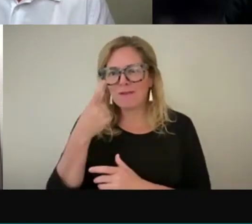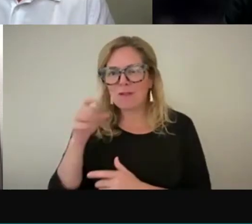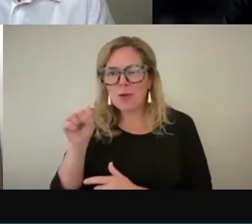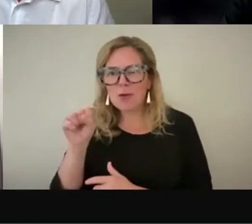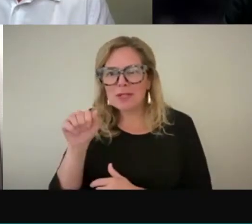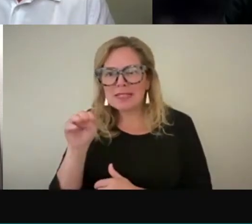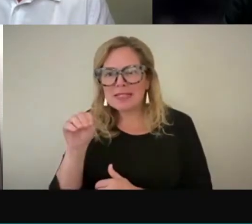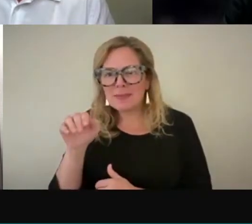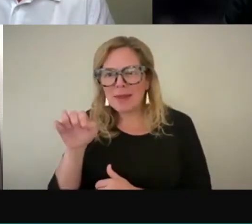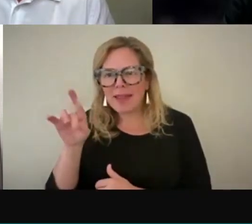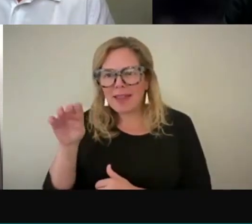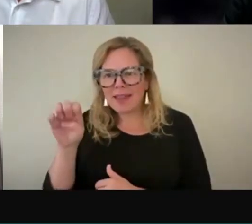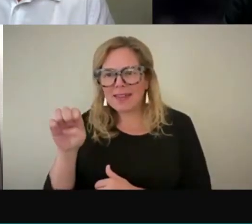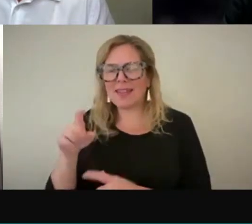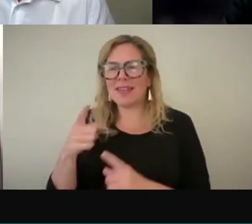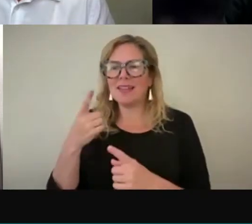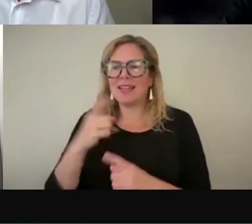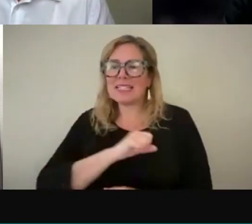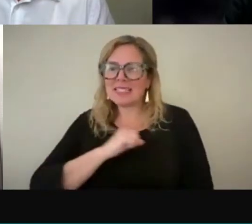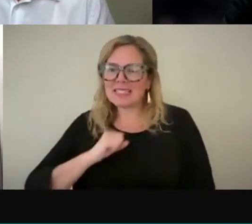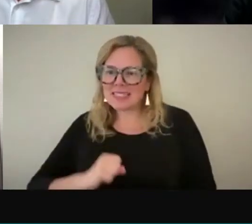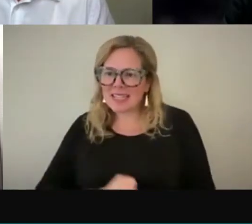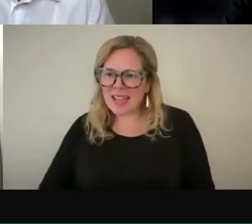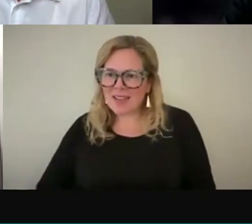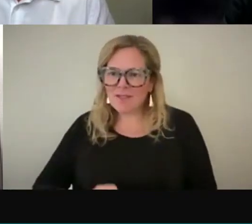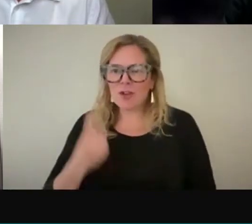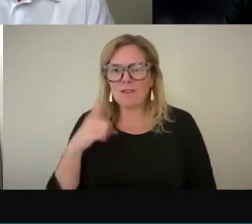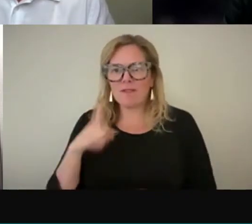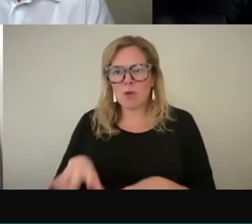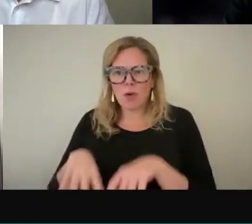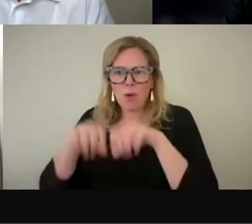hosting this terrific conference in conjunction with the ATA,